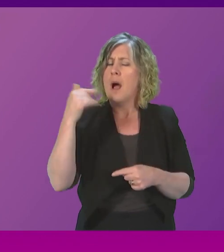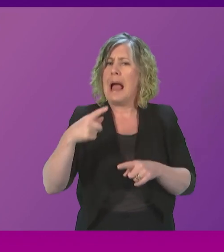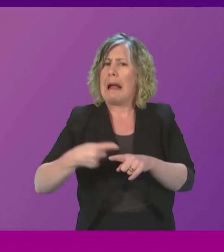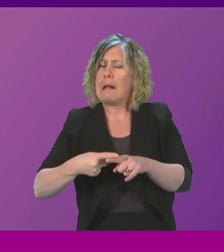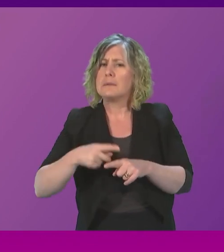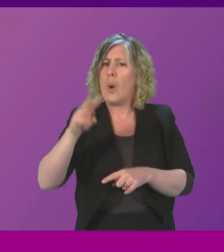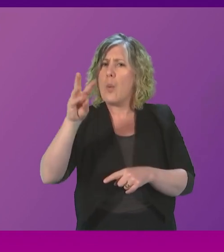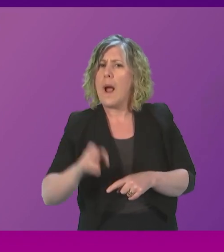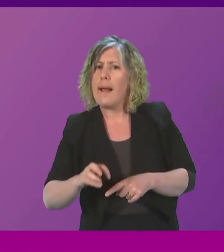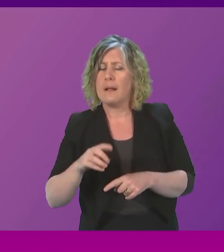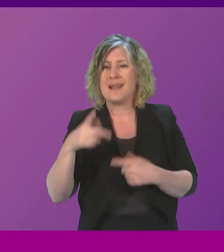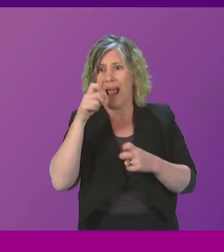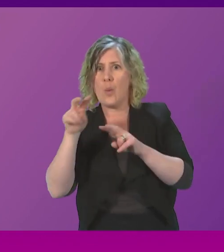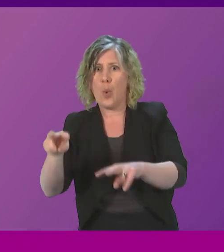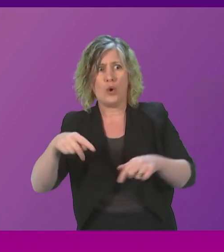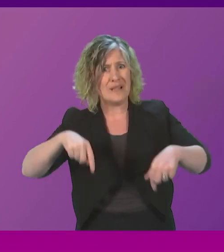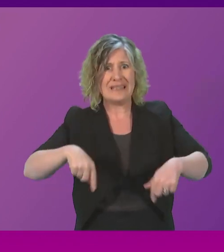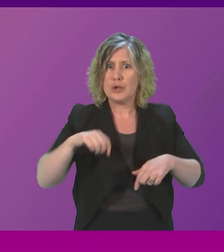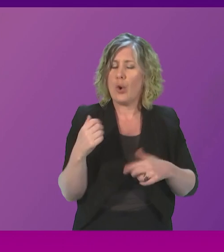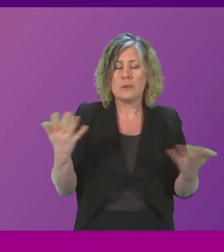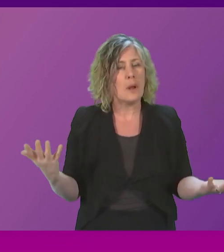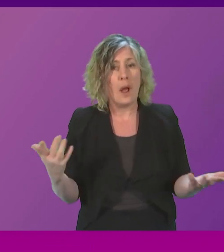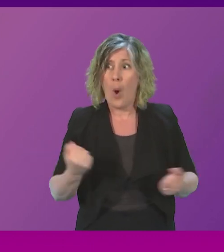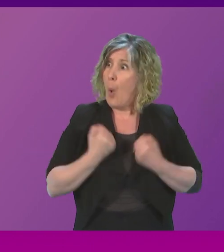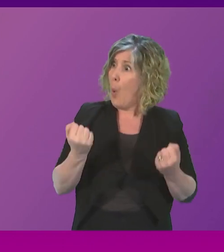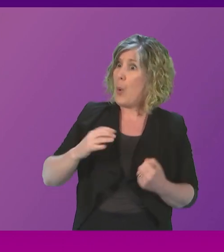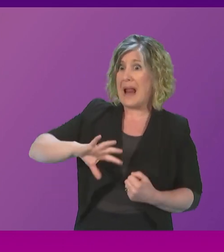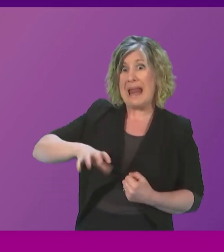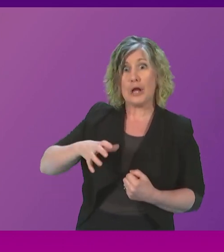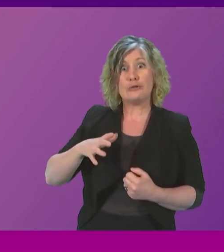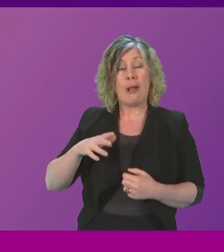not have access to watch their men’s national team on free-to-view television.